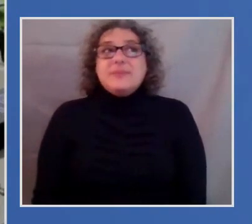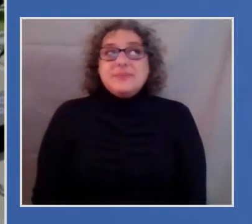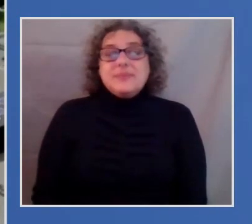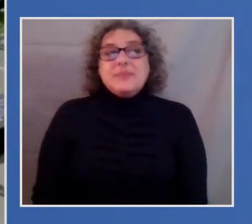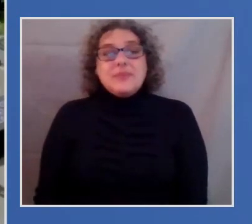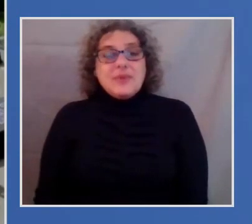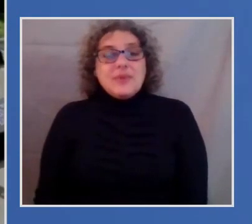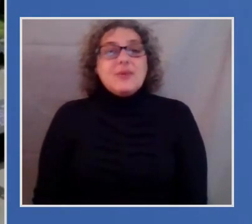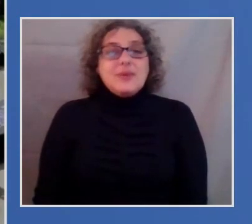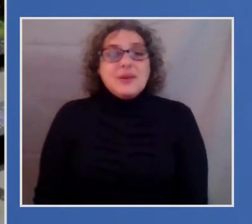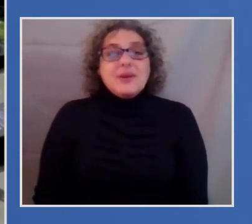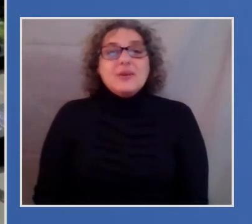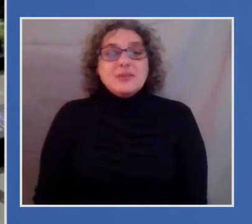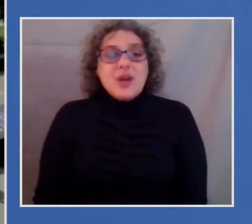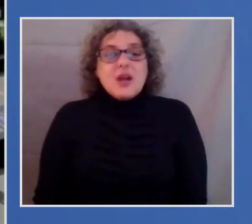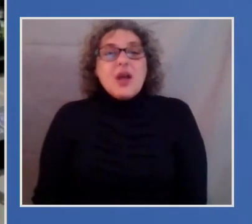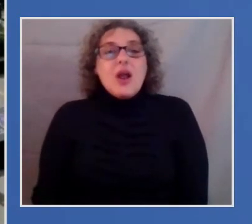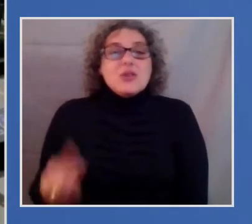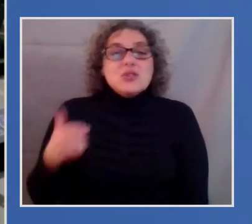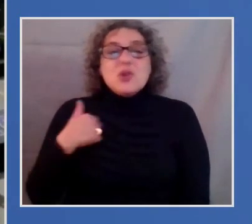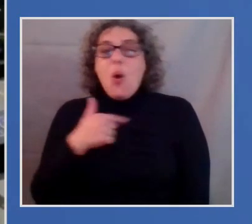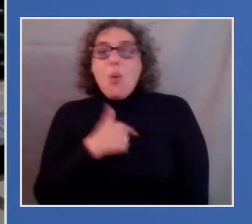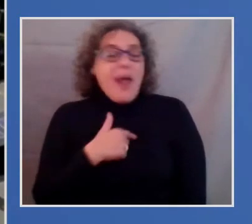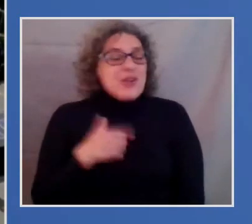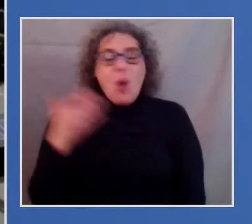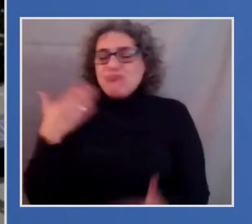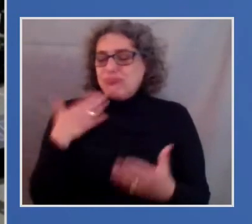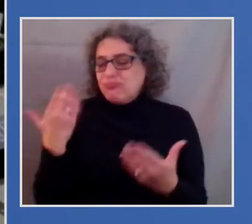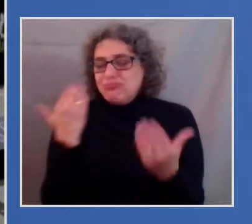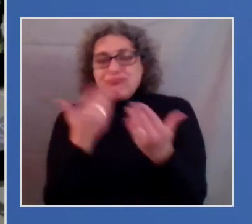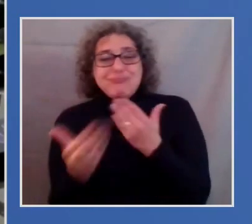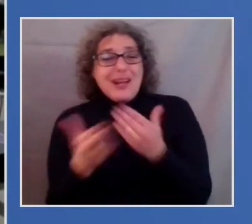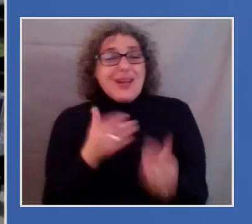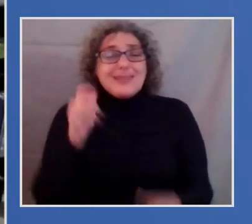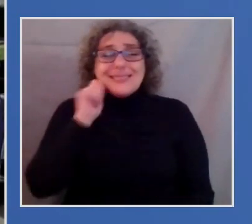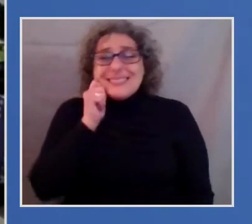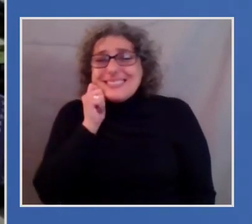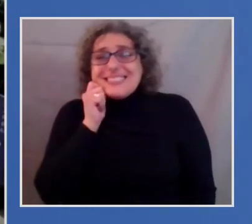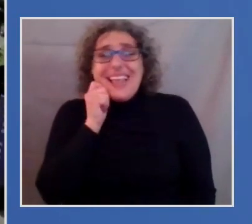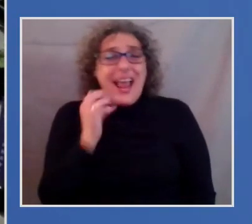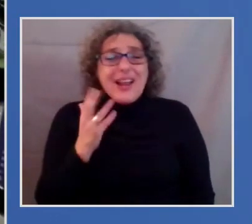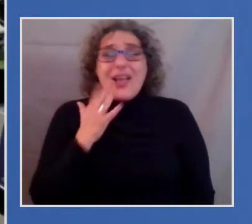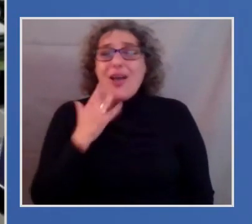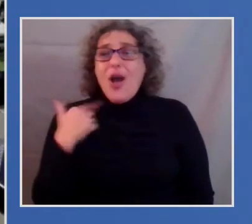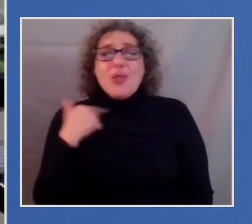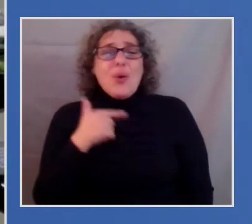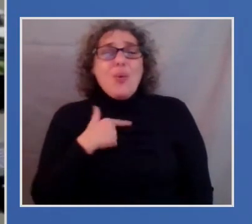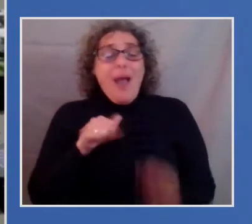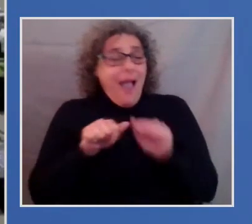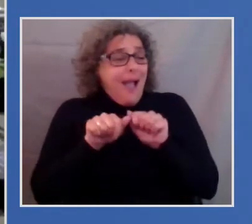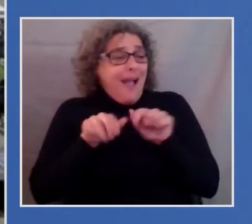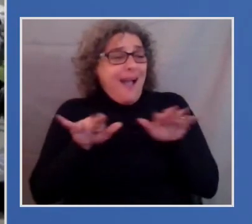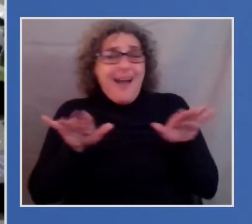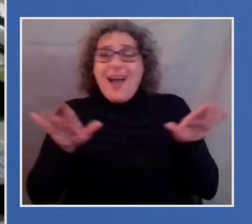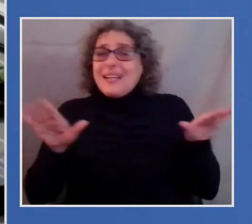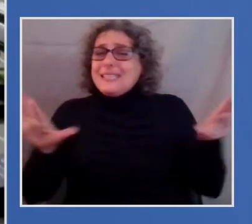. THE NAMES GEORGE FLOYD AND